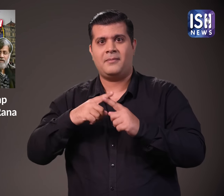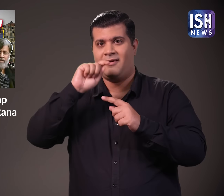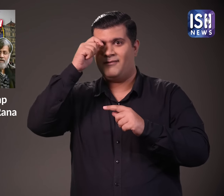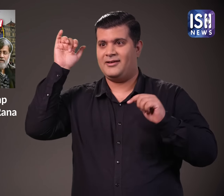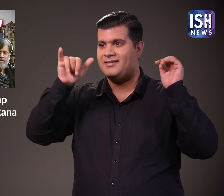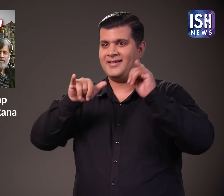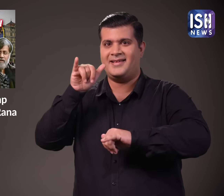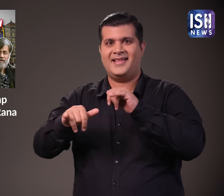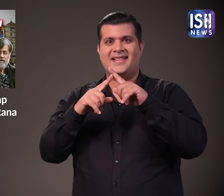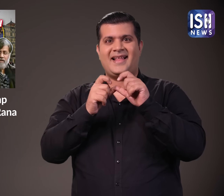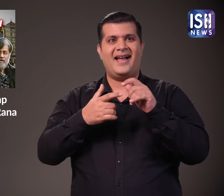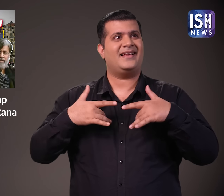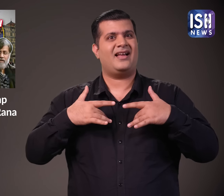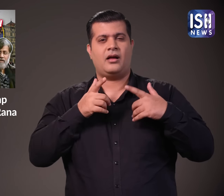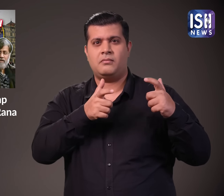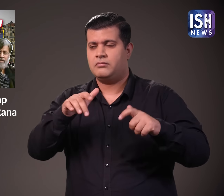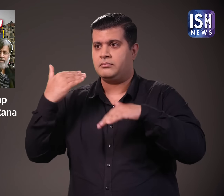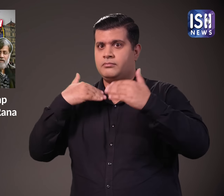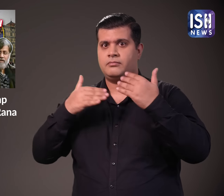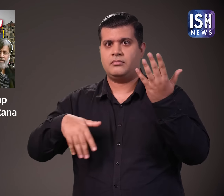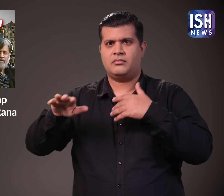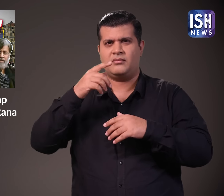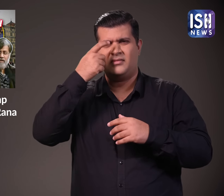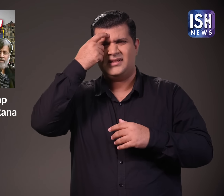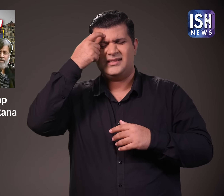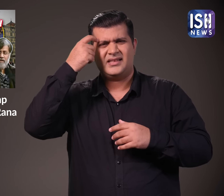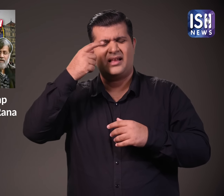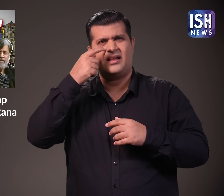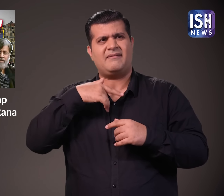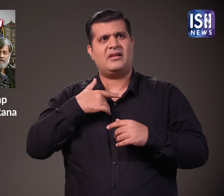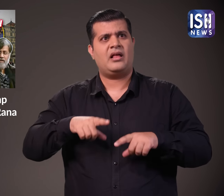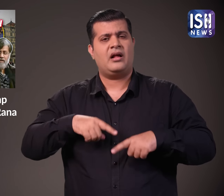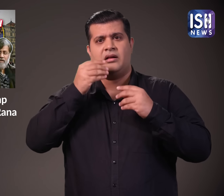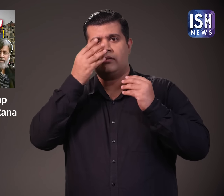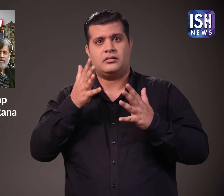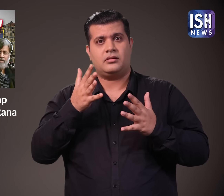Foreign tourists staying at the Taj Hotel were also affected.